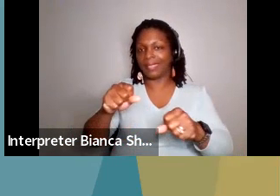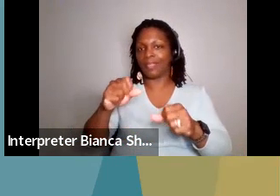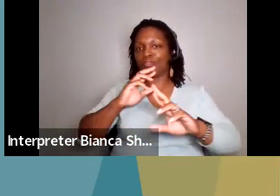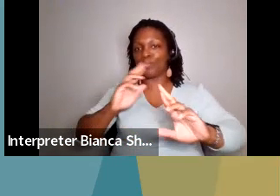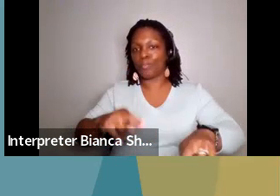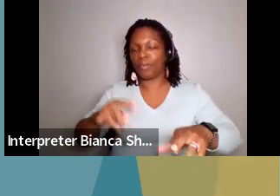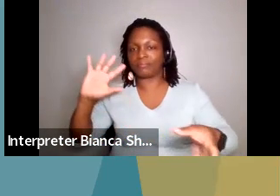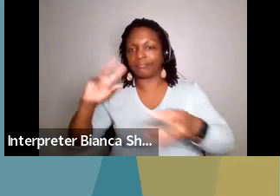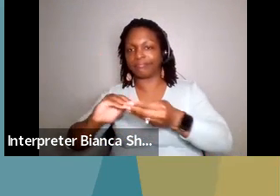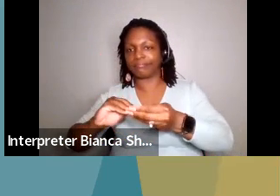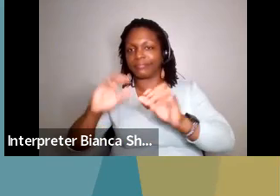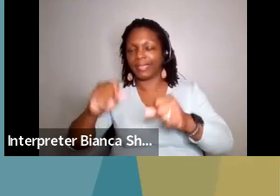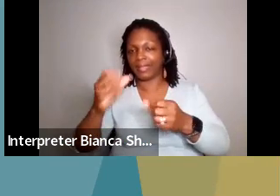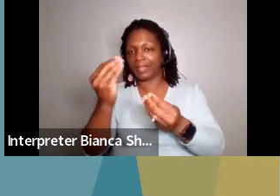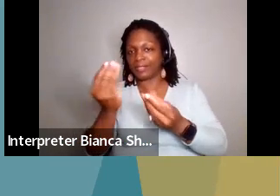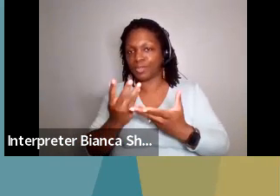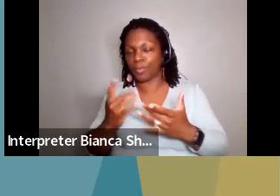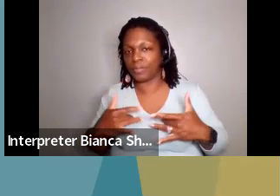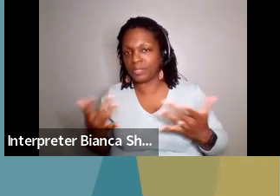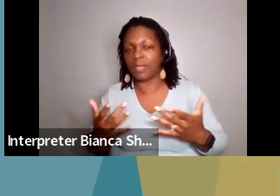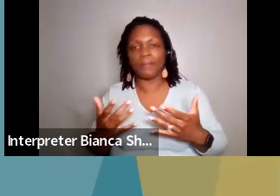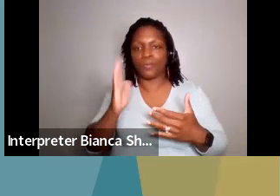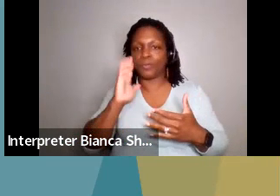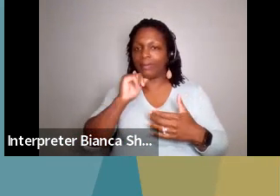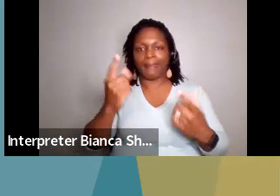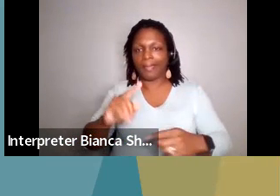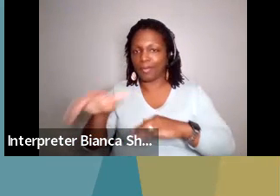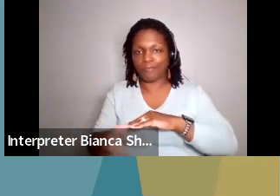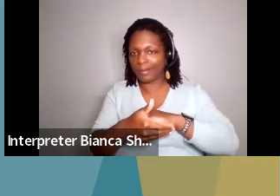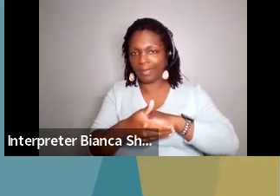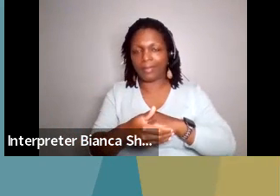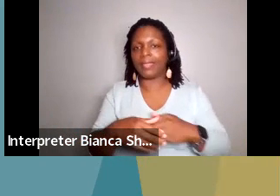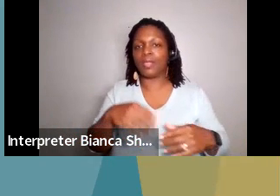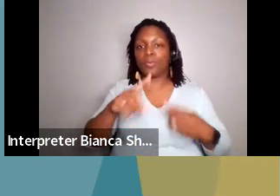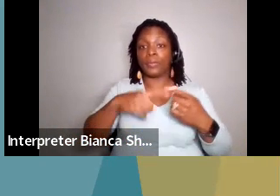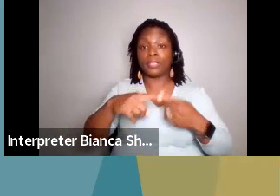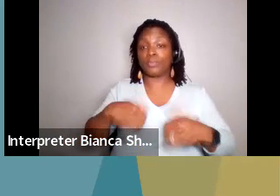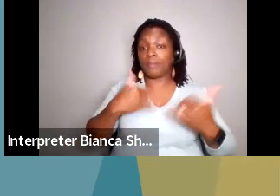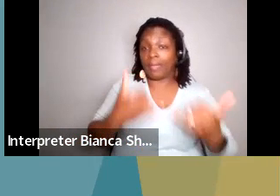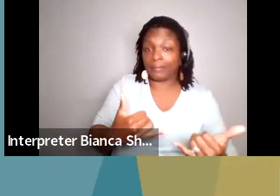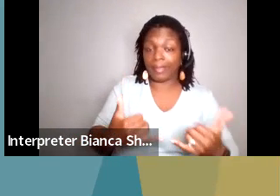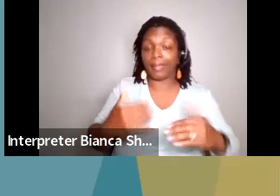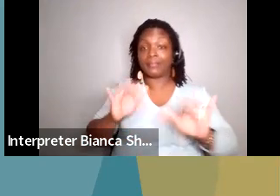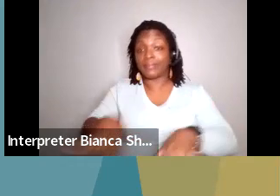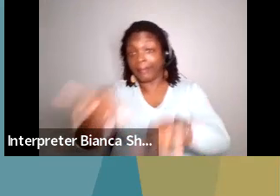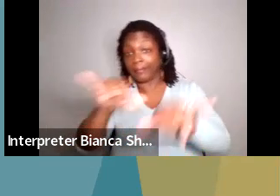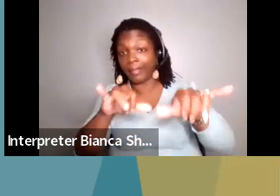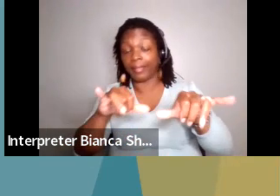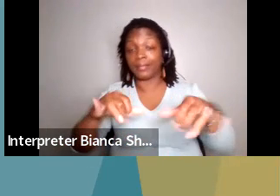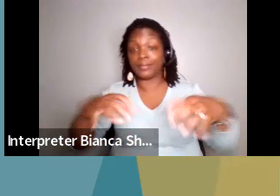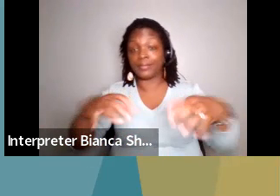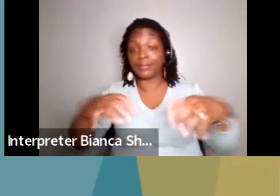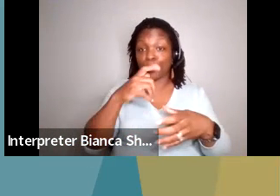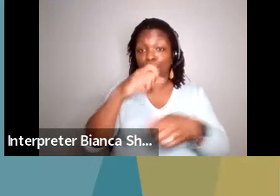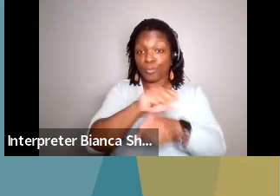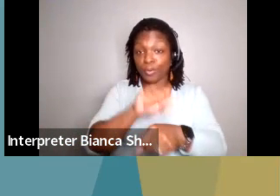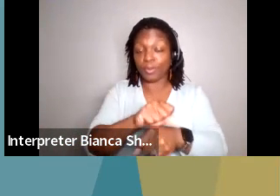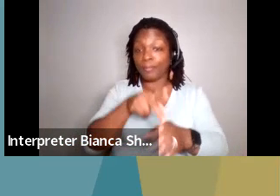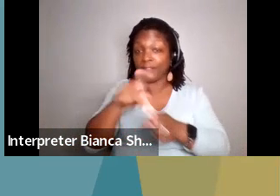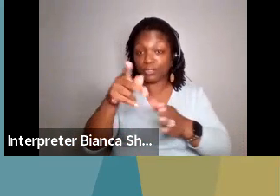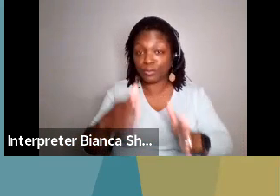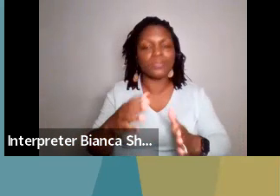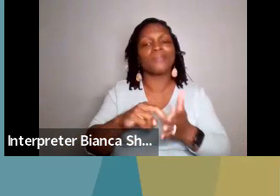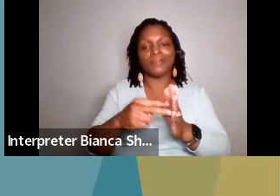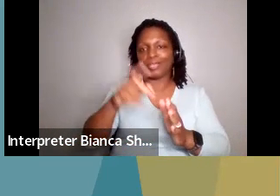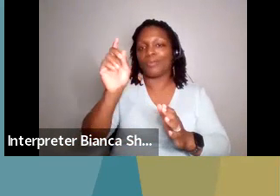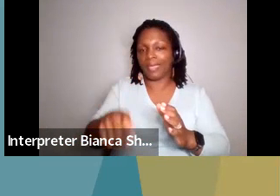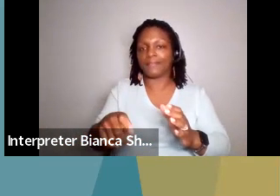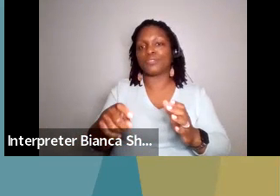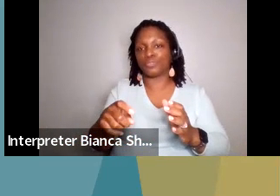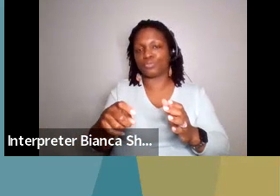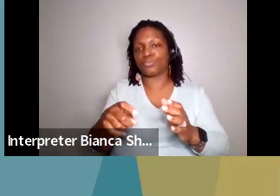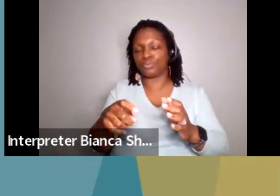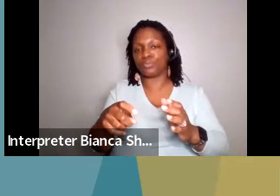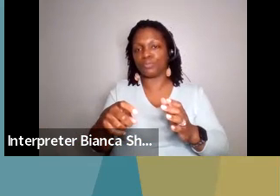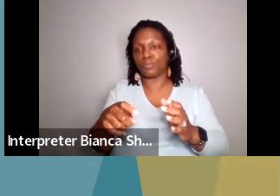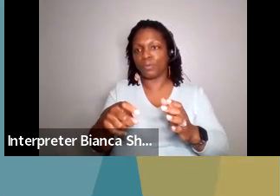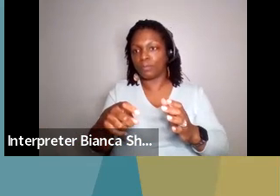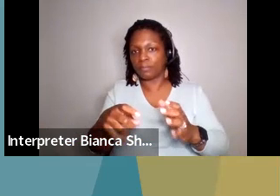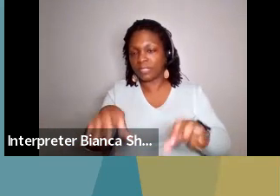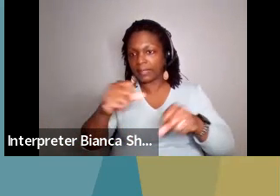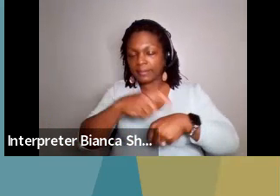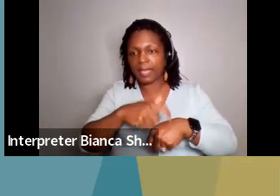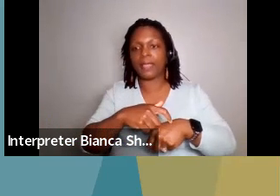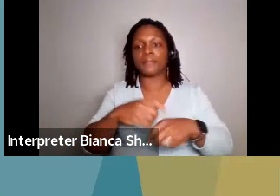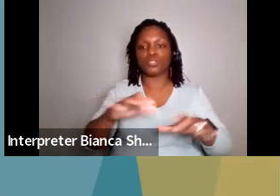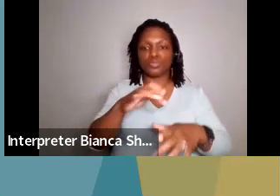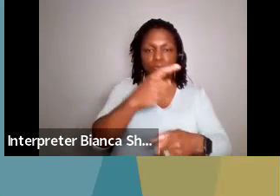Obviously, whenever you modernize and standardizing workforce requirement. you know that is something that you really have to take your time on and and want to do it right and do it Oh, So it will be a multi-